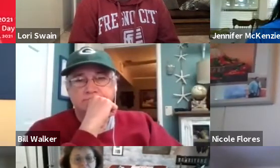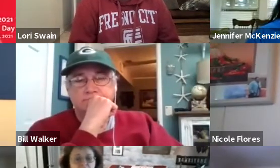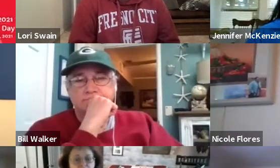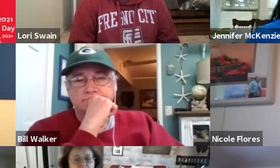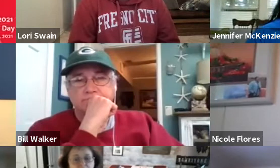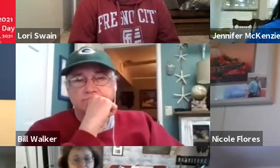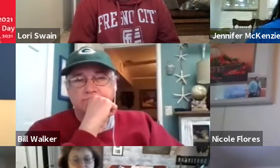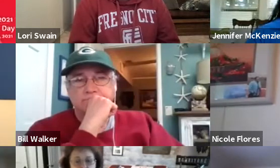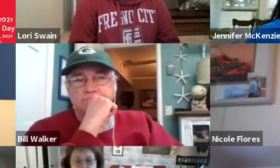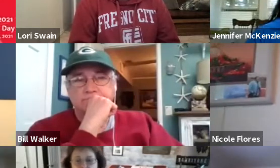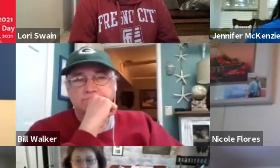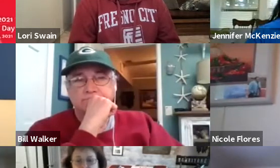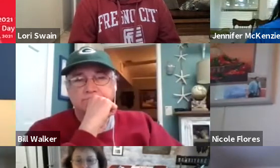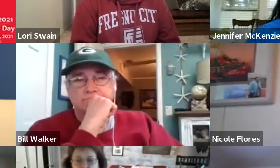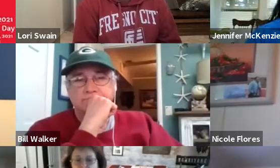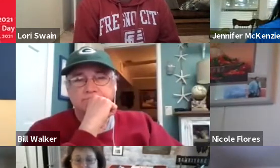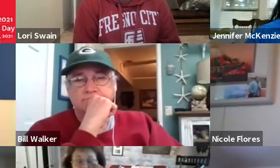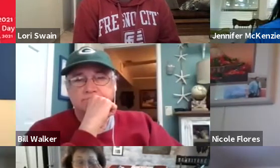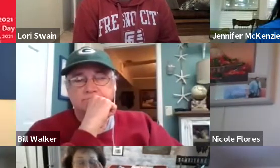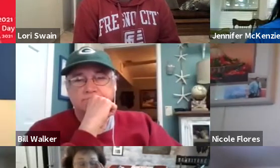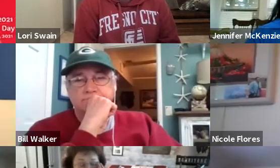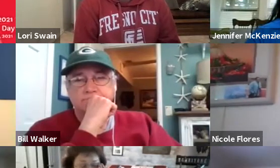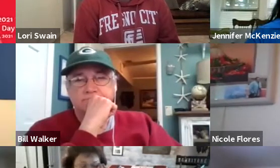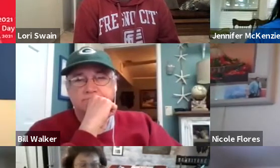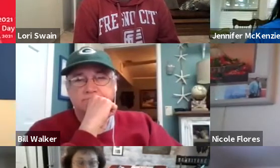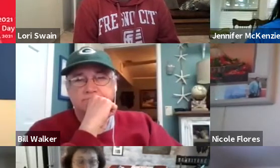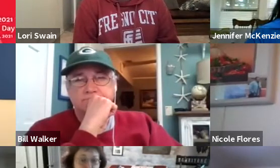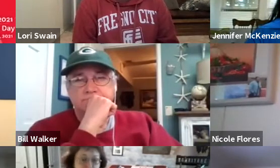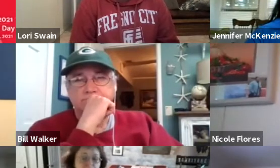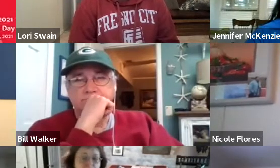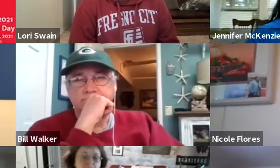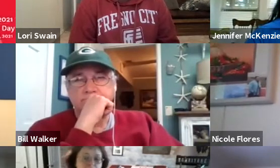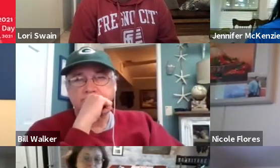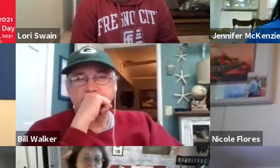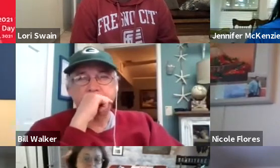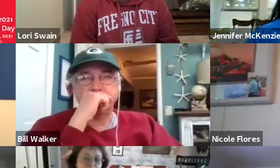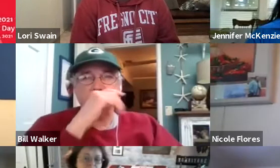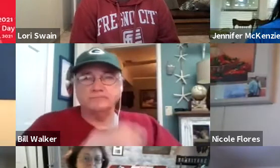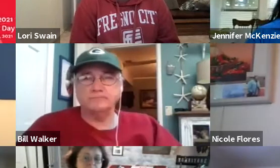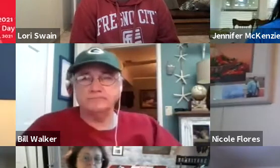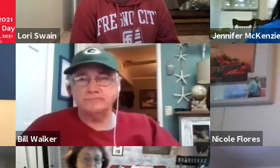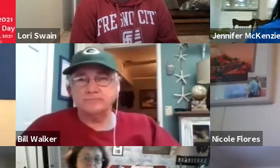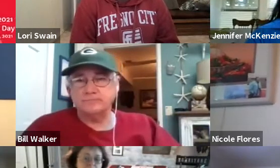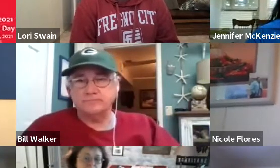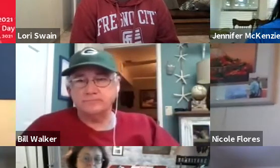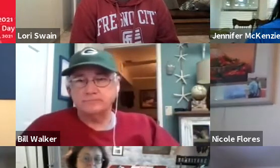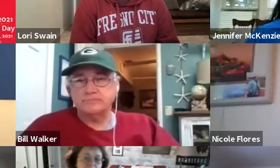pathways is just one of the tools. So it just kind of was a natural fit for me. And so I've loved to having the extra resources and